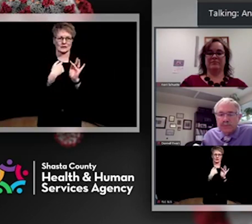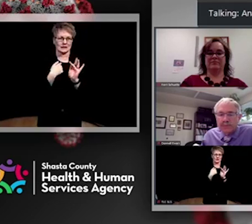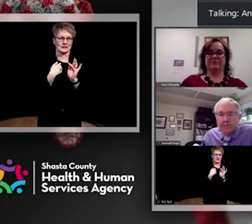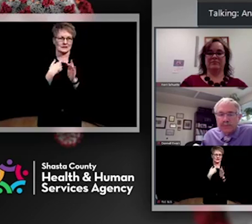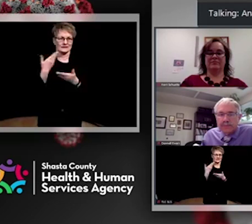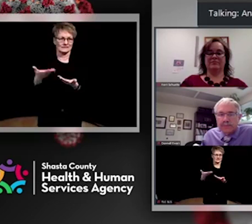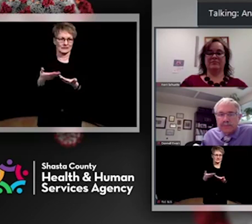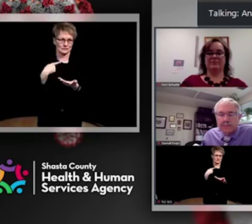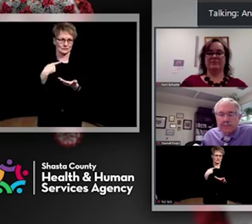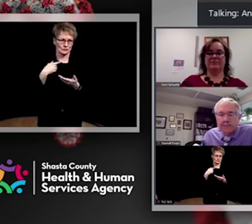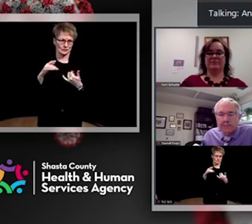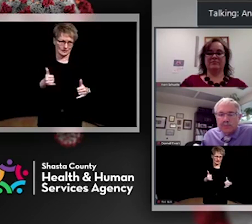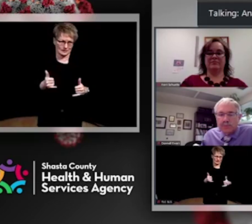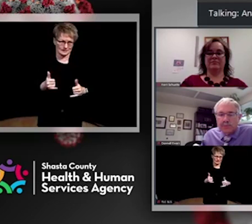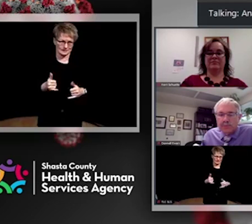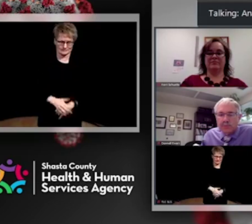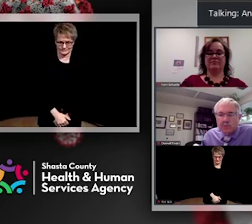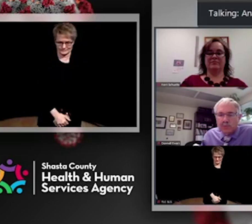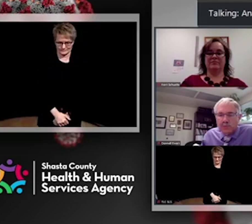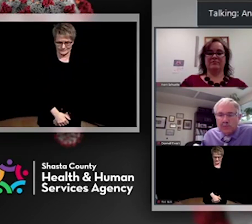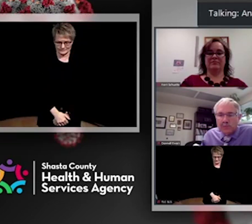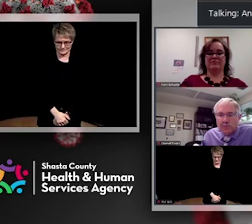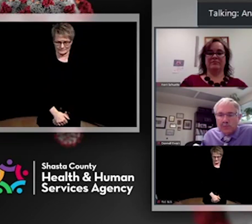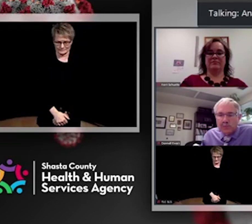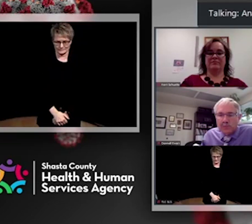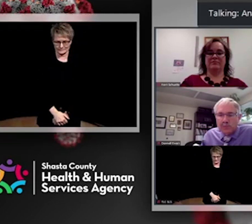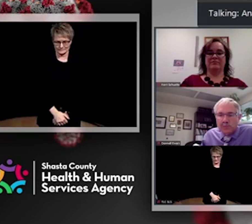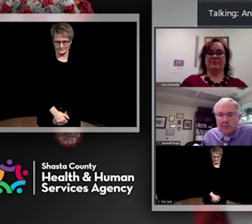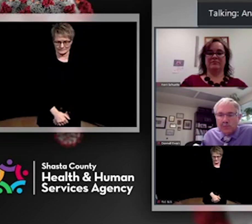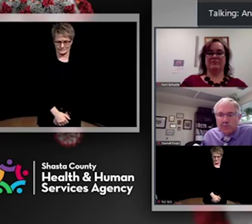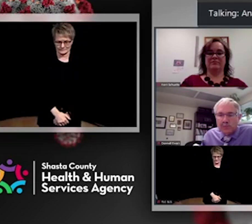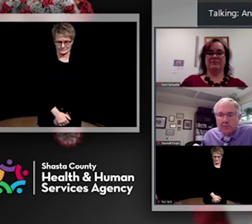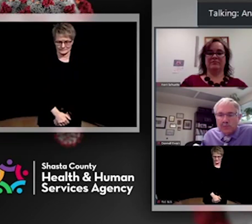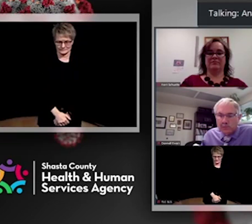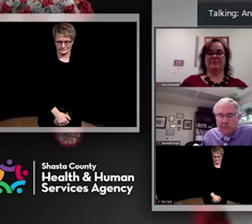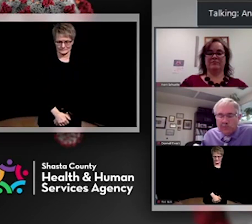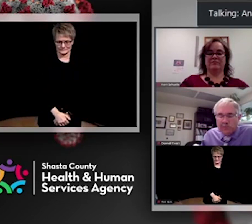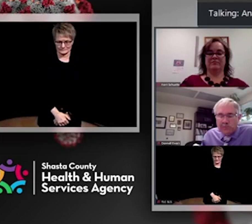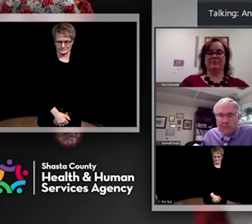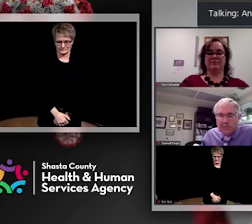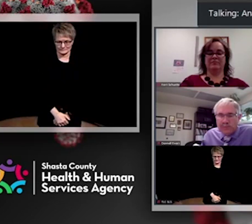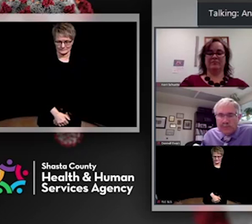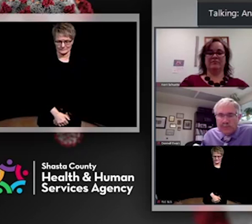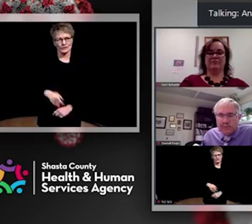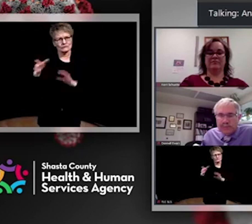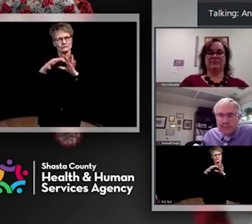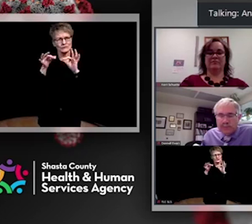anyone on this call. You mentioned we're seeing higher cases, and if we're falling